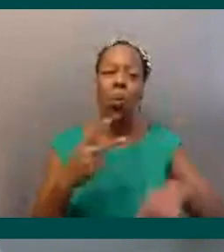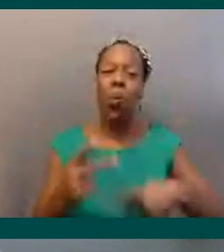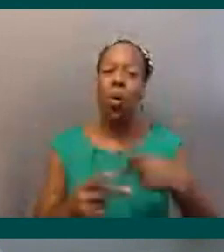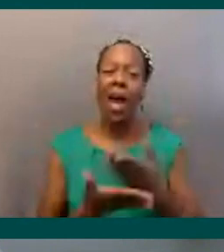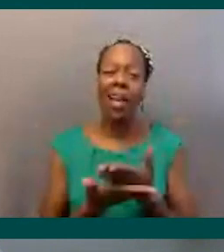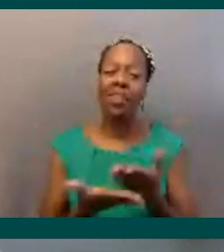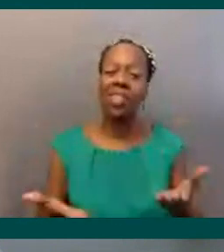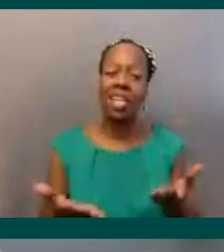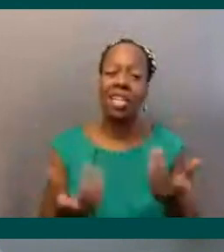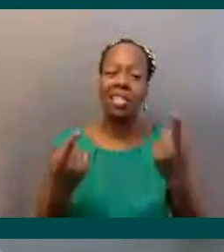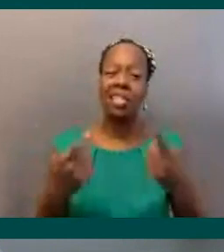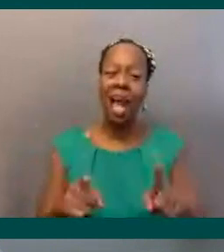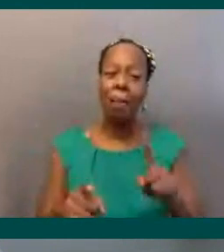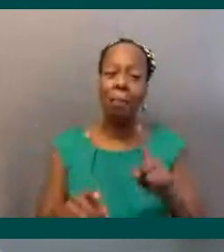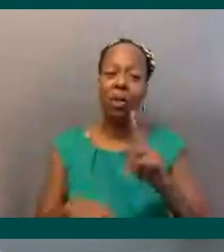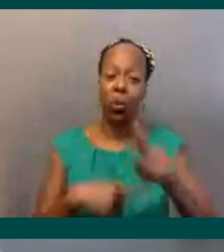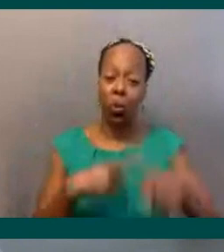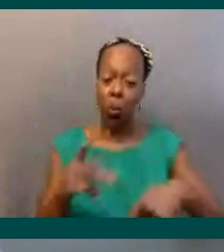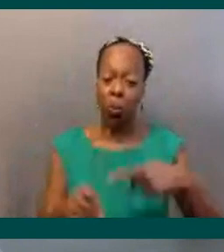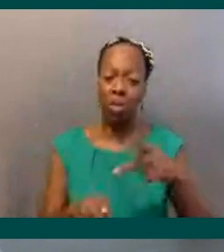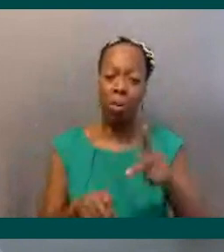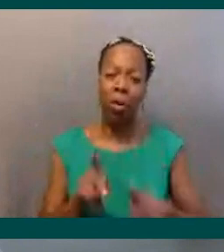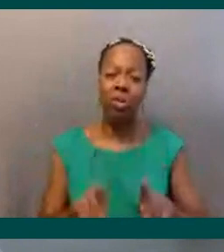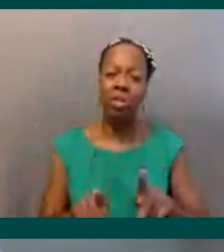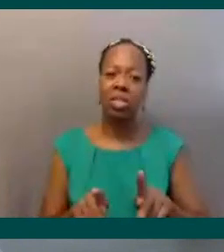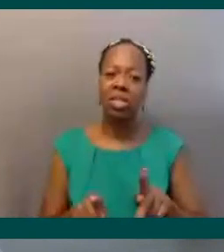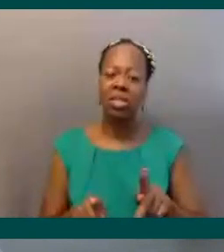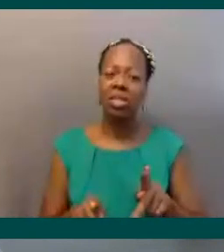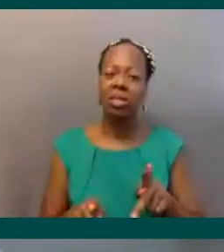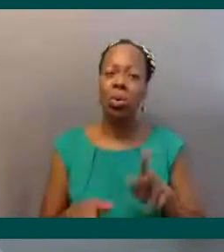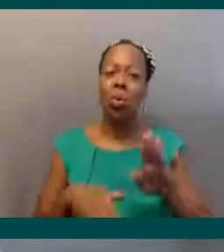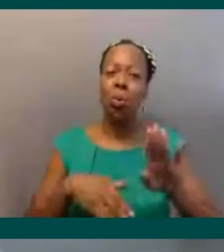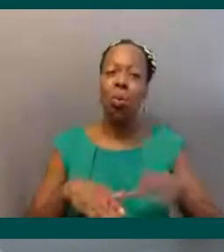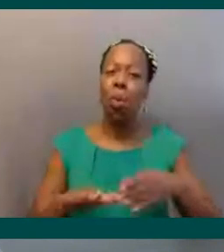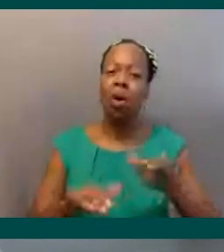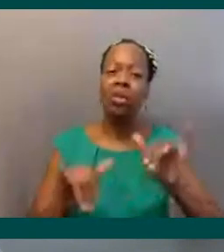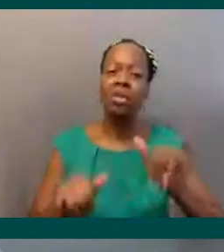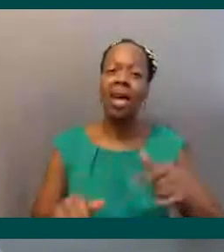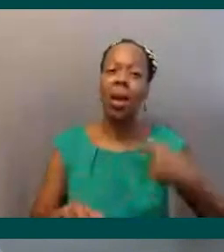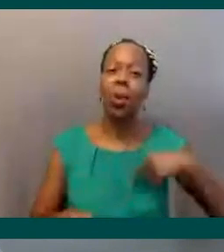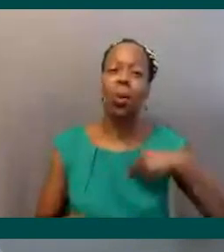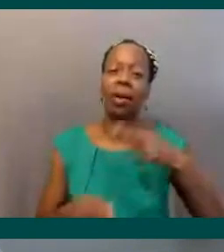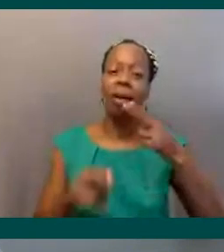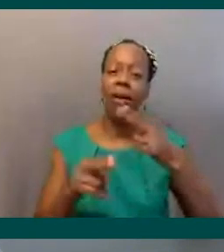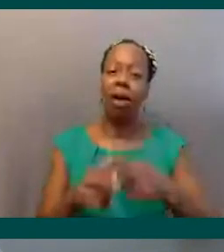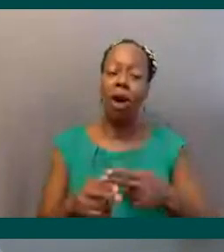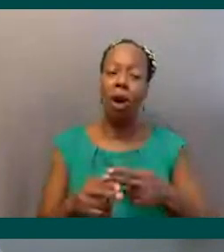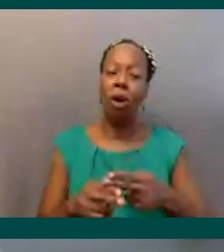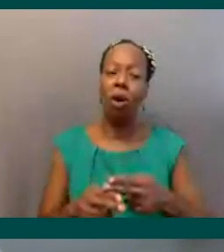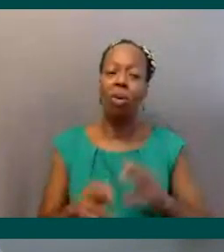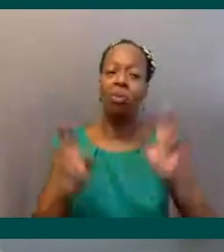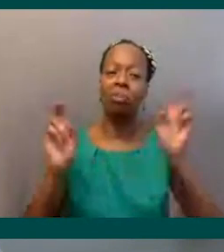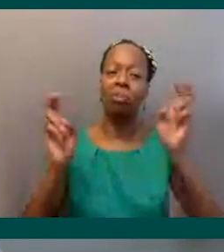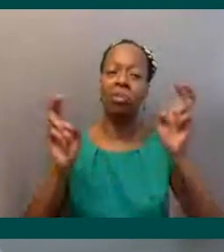during gaits that are what we call coping mechanisms, meaning they're having to make some,